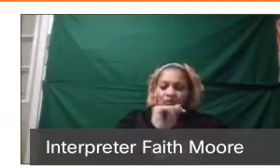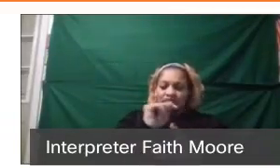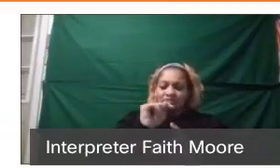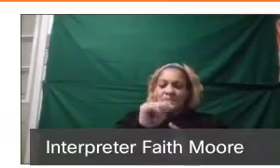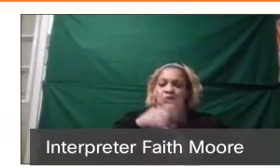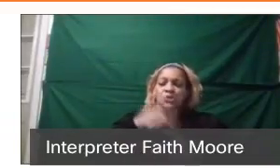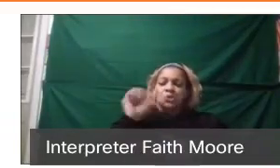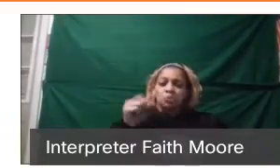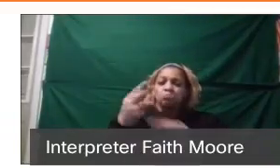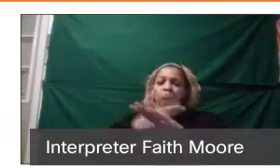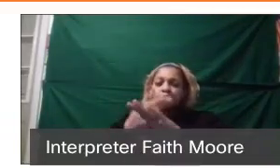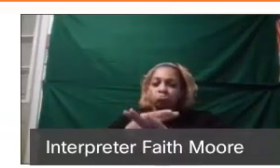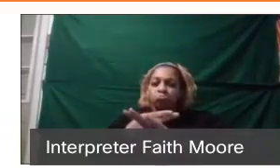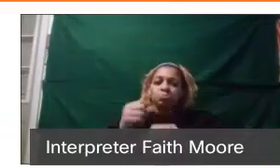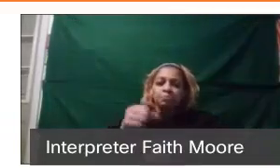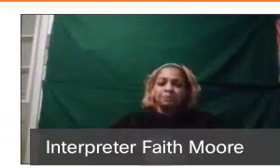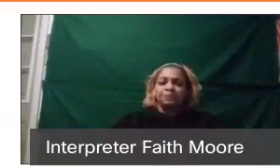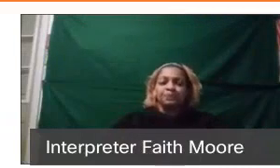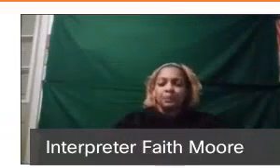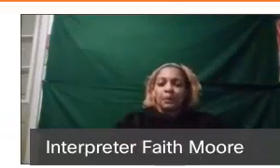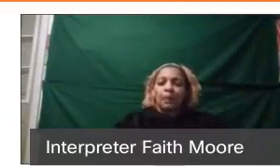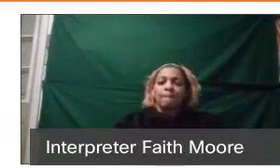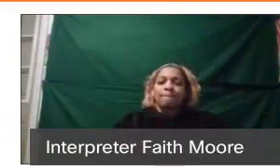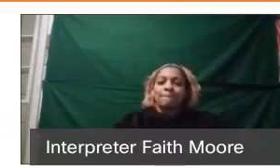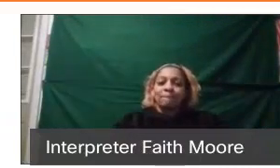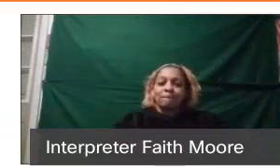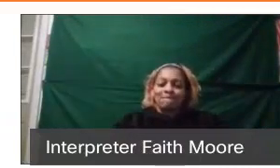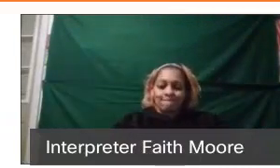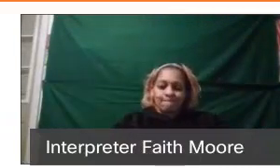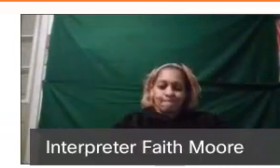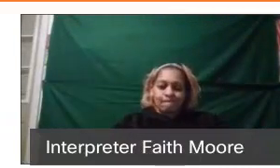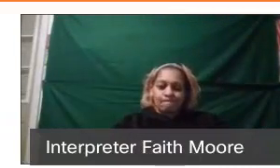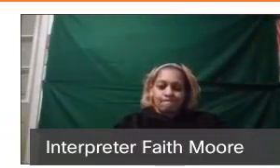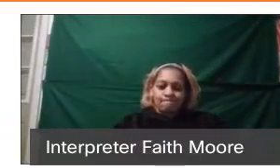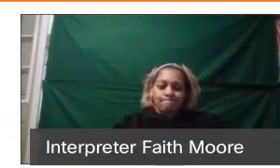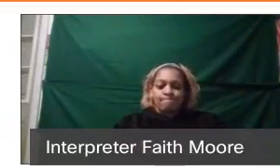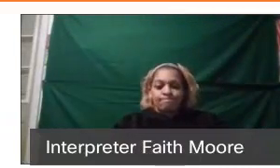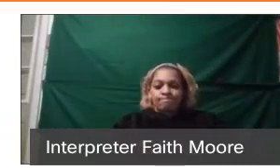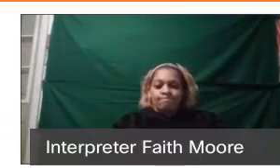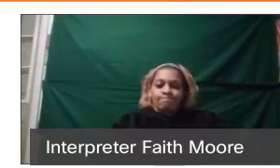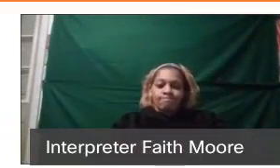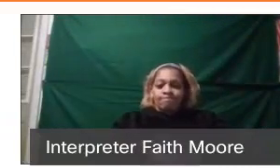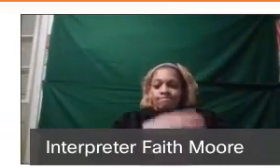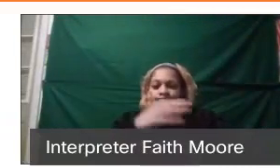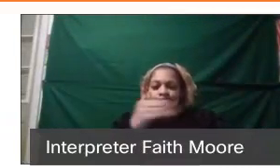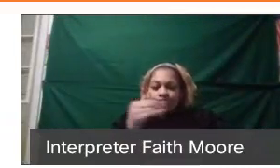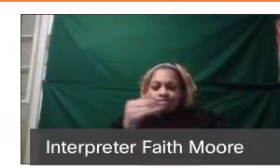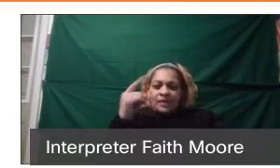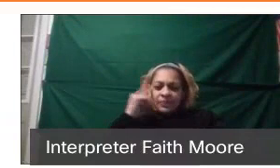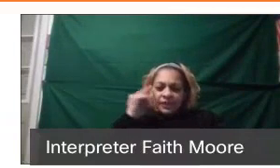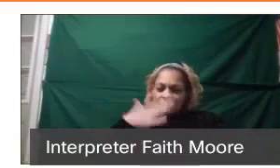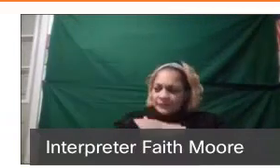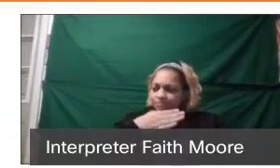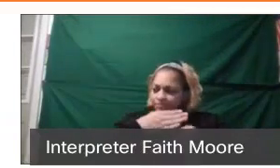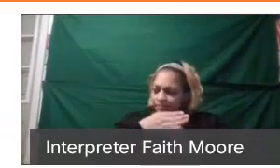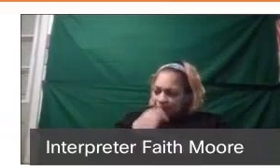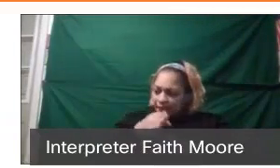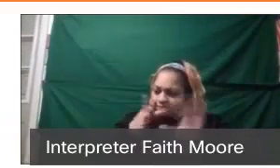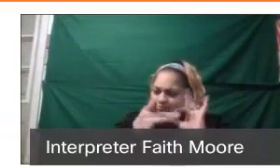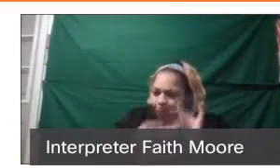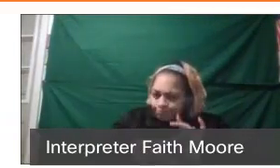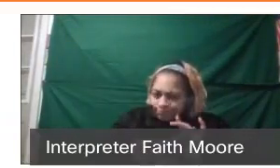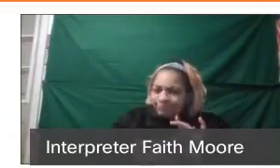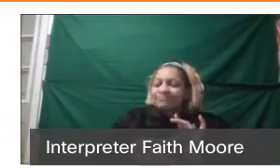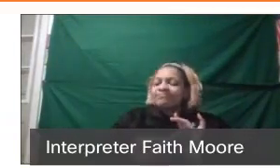And so I think those were my, my main comments I have some more specific ones, and I'll.